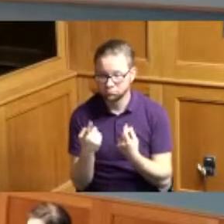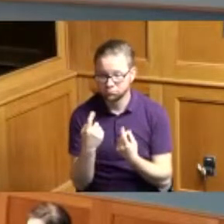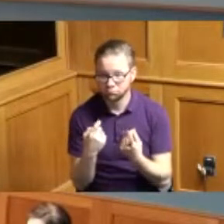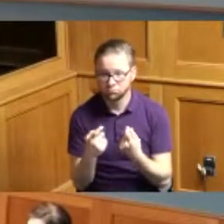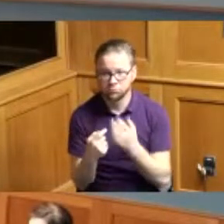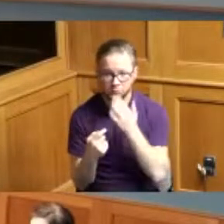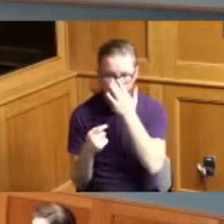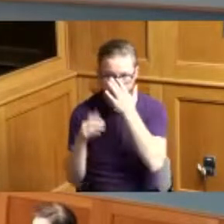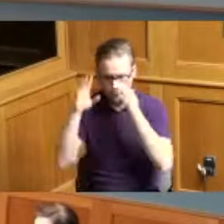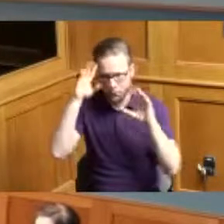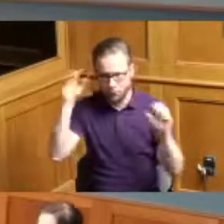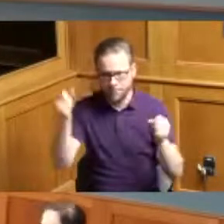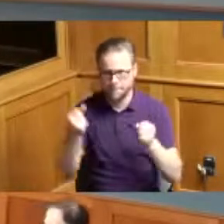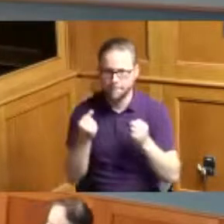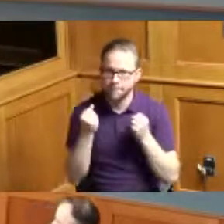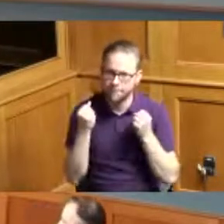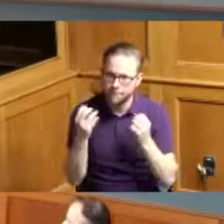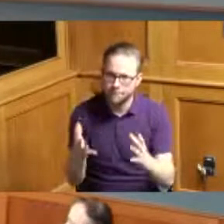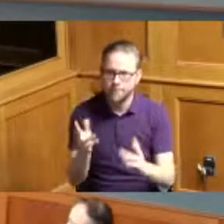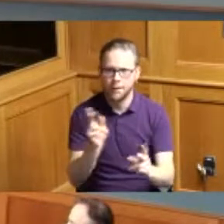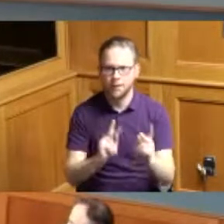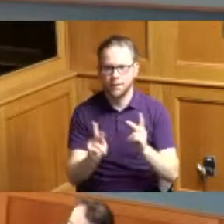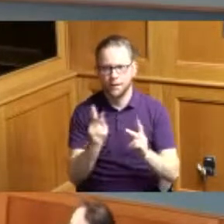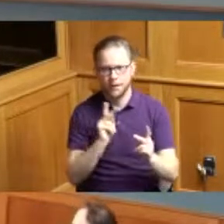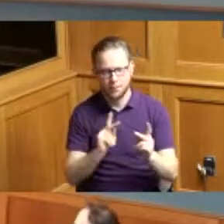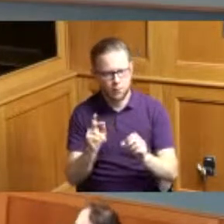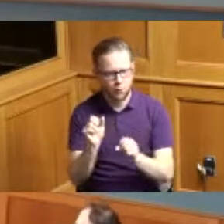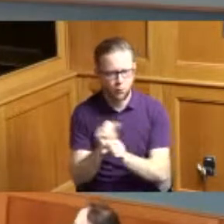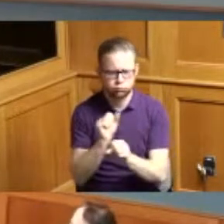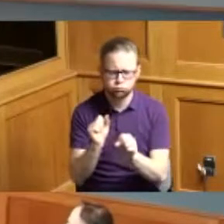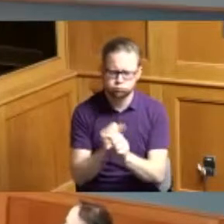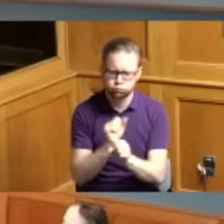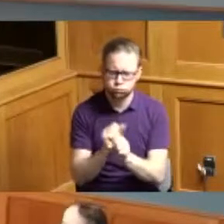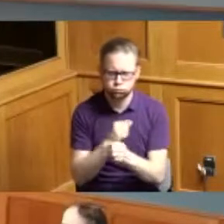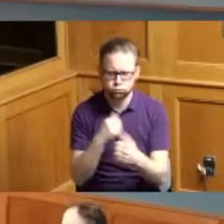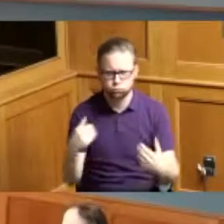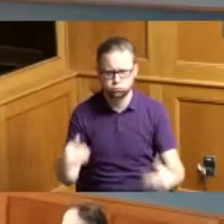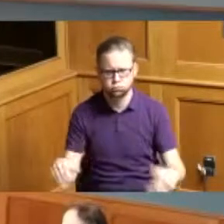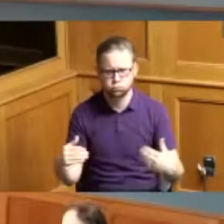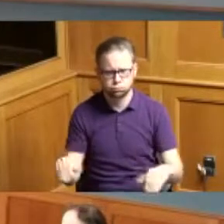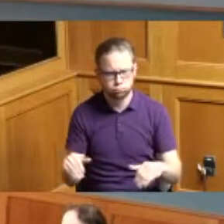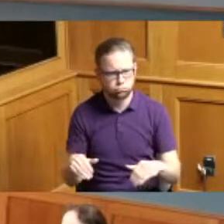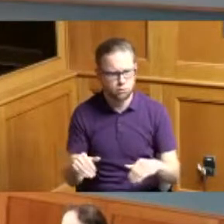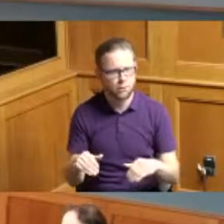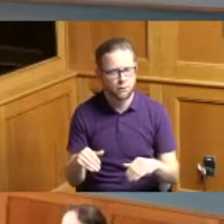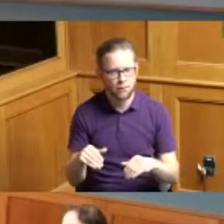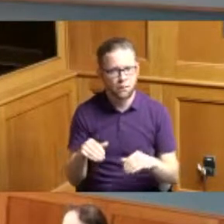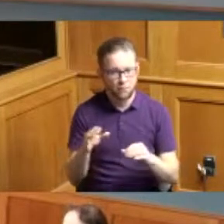are lots of people doing lots of hard work and so we'll continue and the data shows that